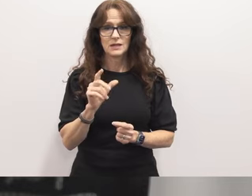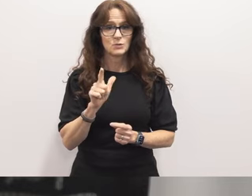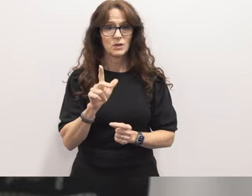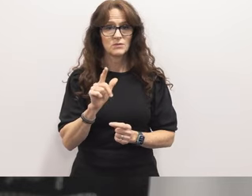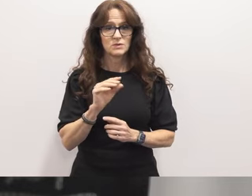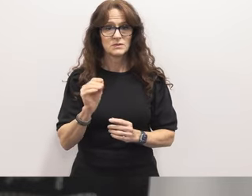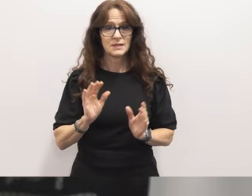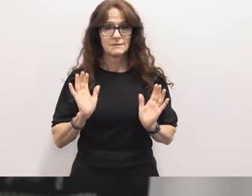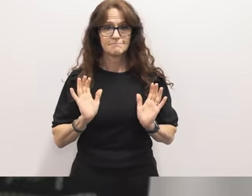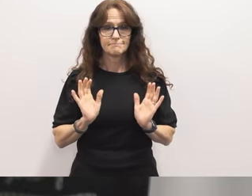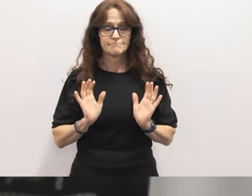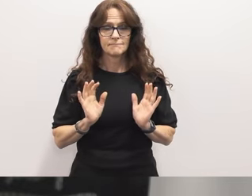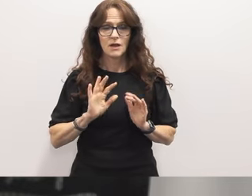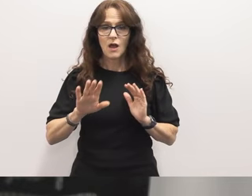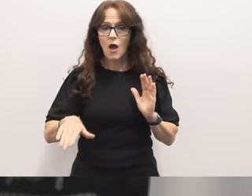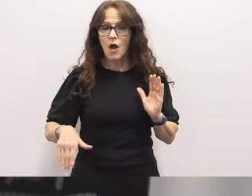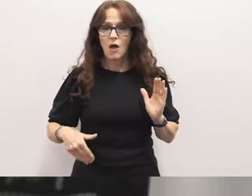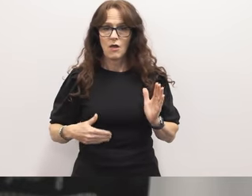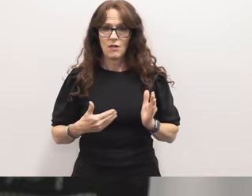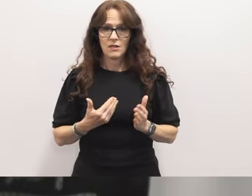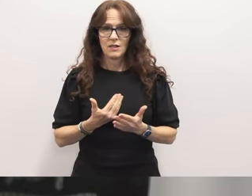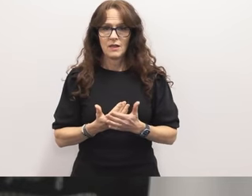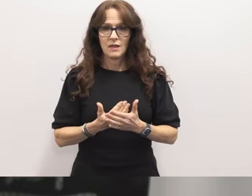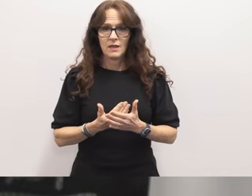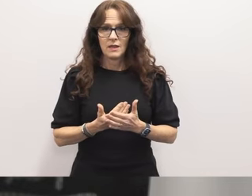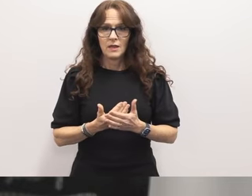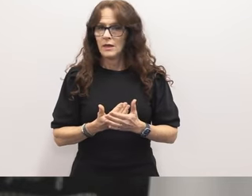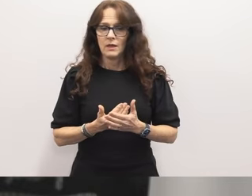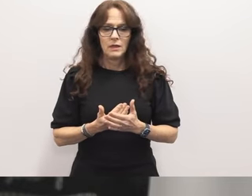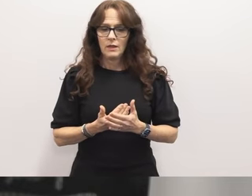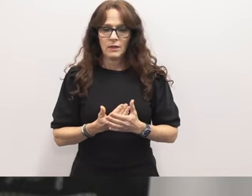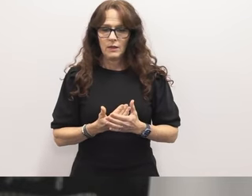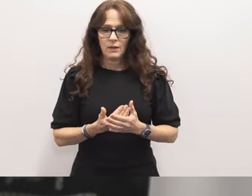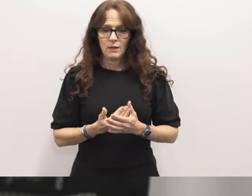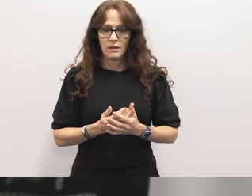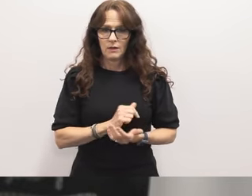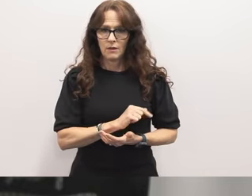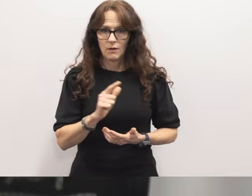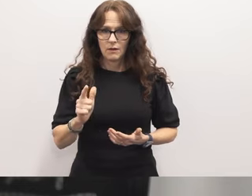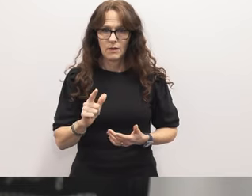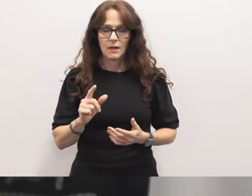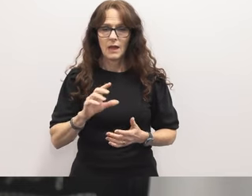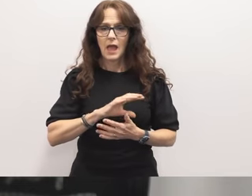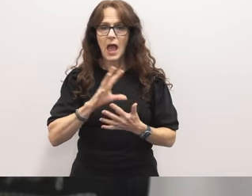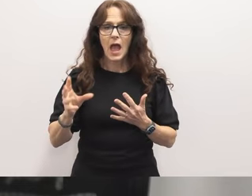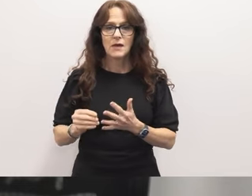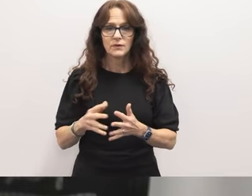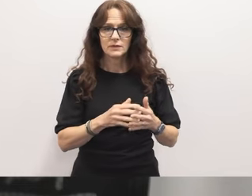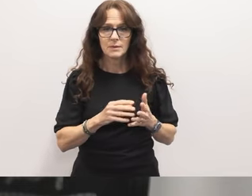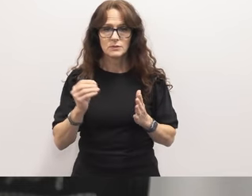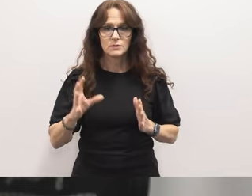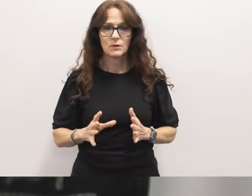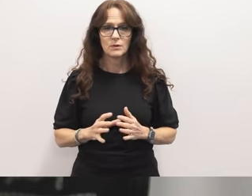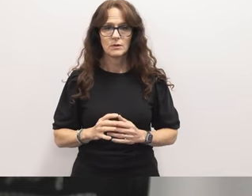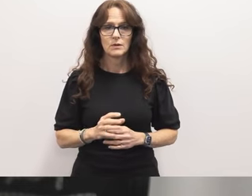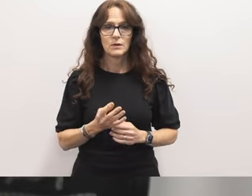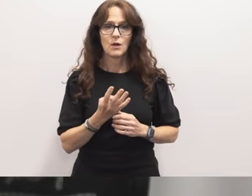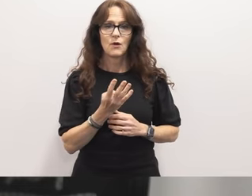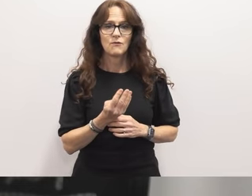and all, that's not very much, right? And then African American students was 14%,